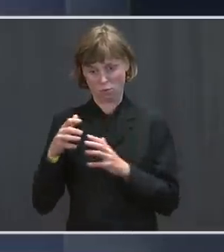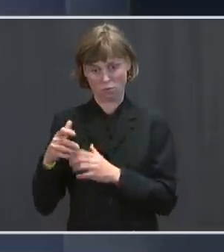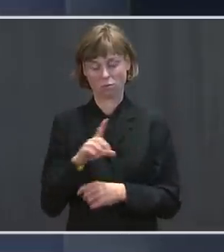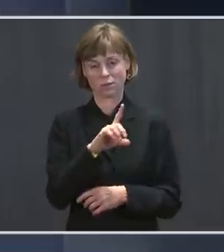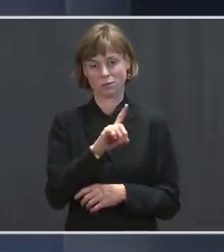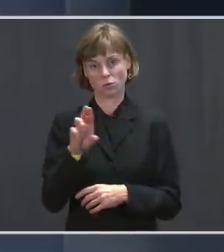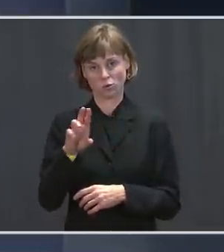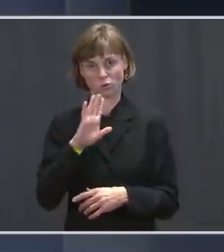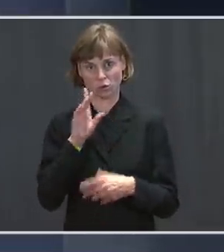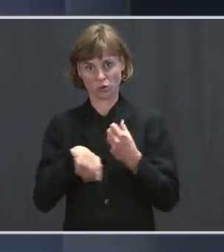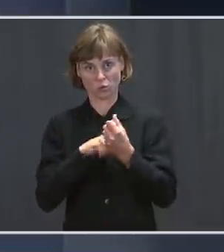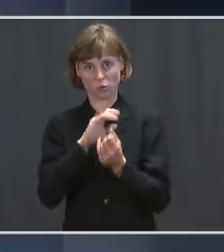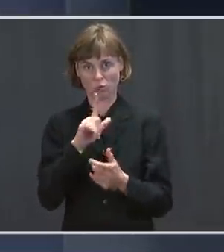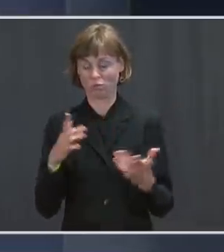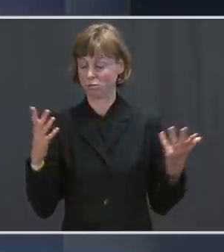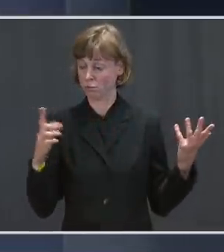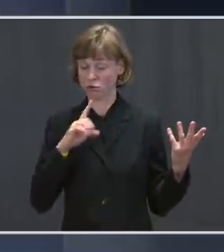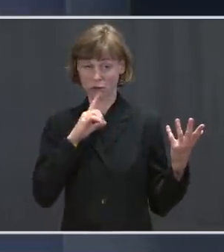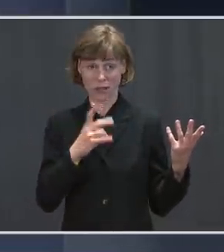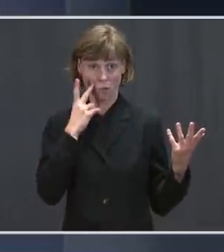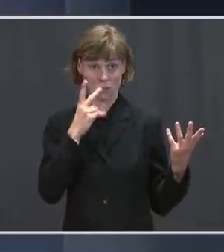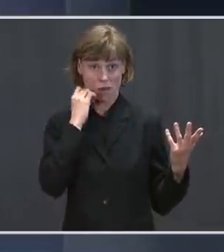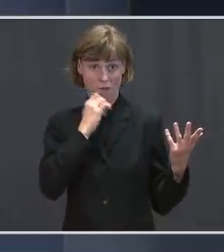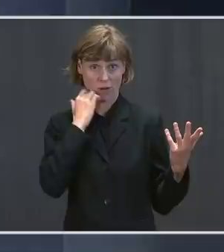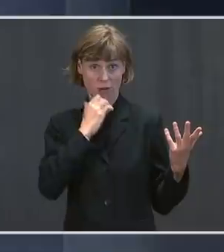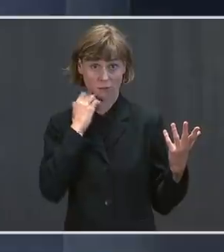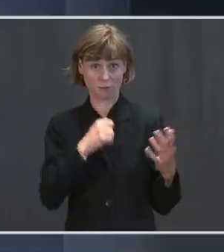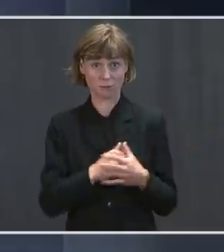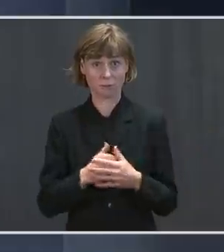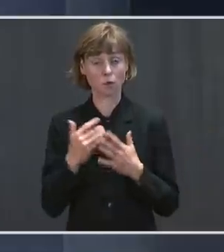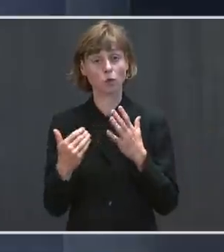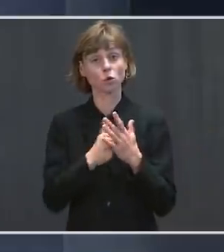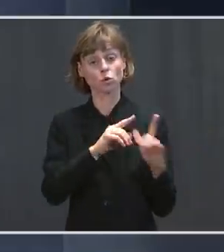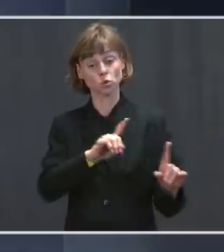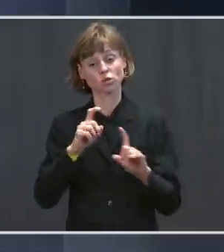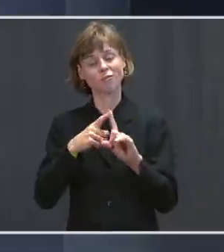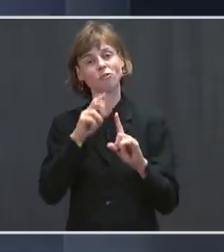The reality is we see it every single day. A new survey from Navigator Research out this morning